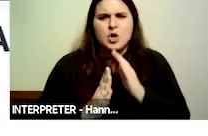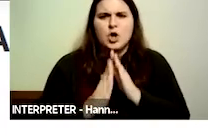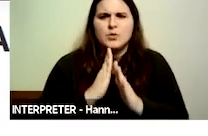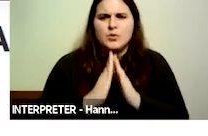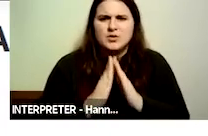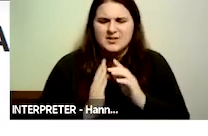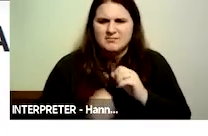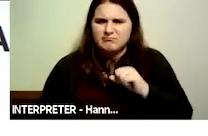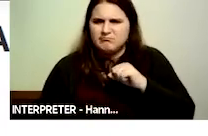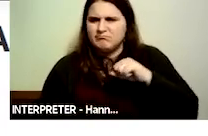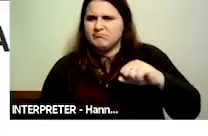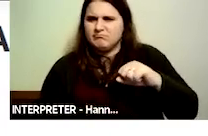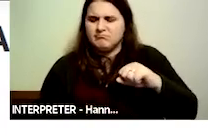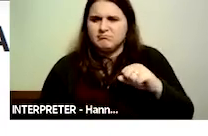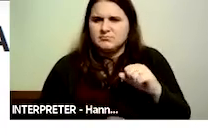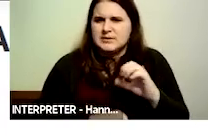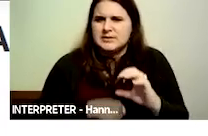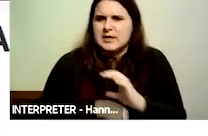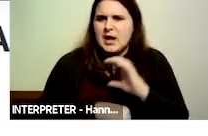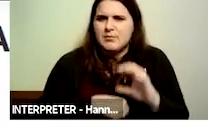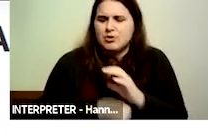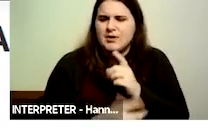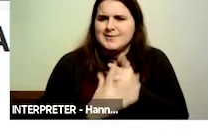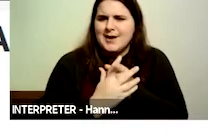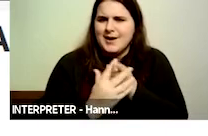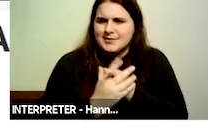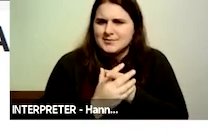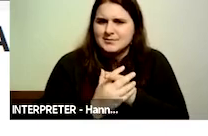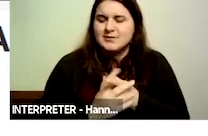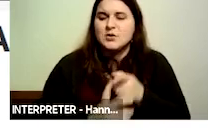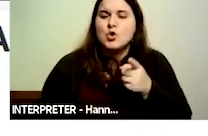Ben Woelk: And the idea is that you always need some wind and it doesn't have to be